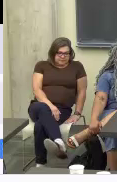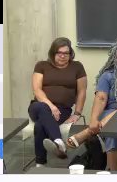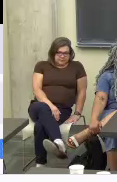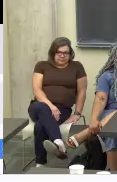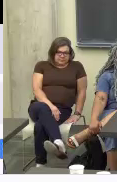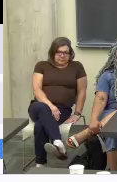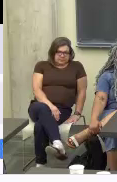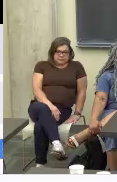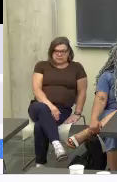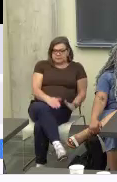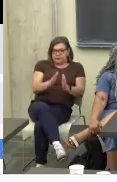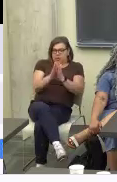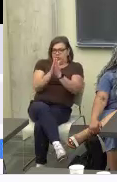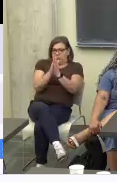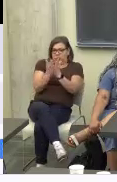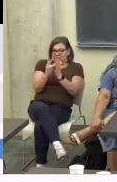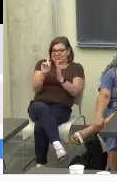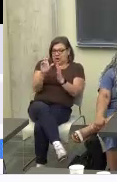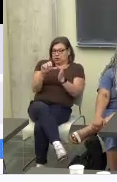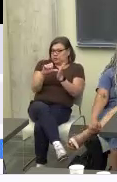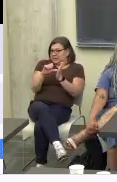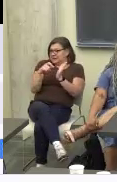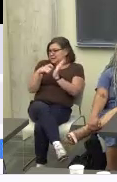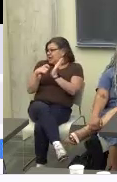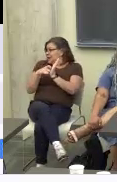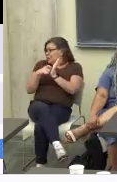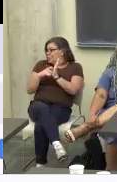It's a hundred page book and I wrote a 13-page essay about it.